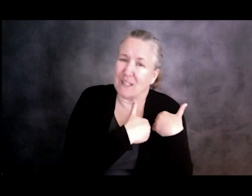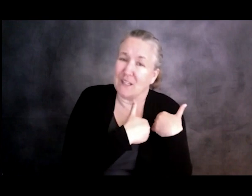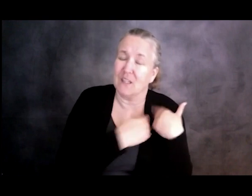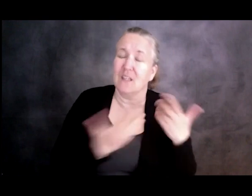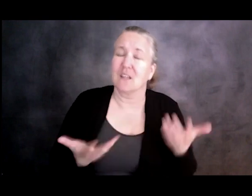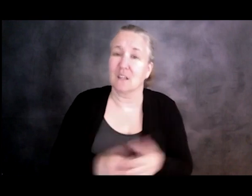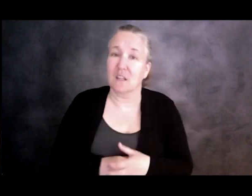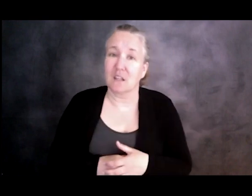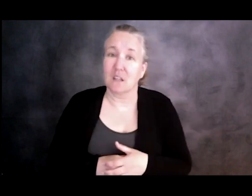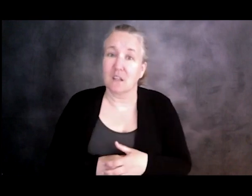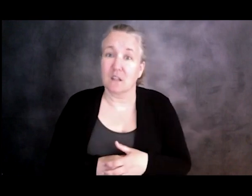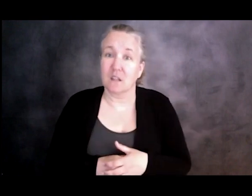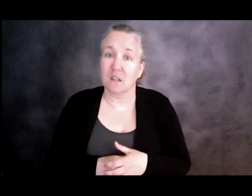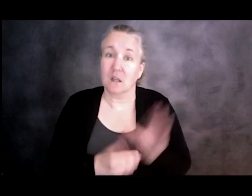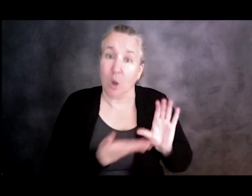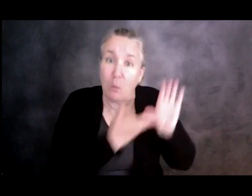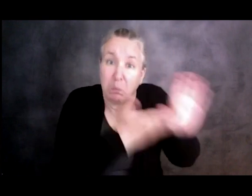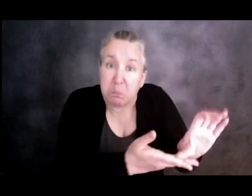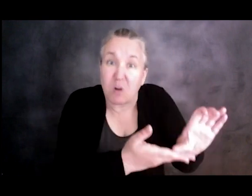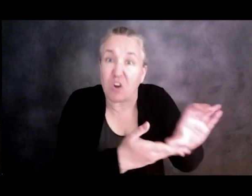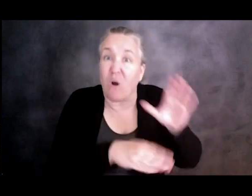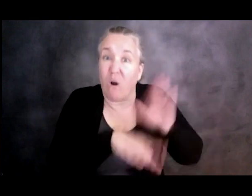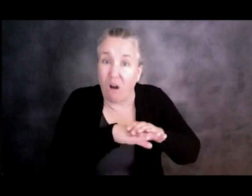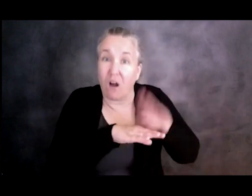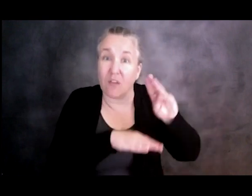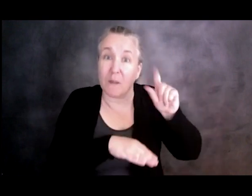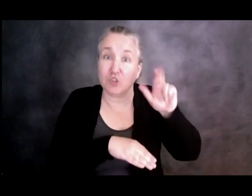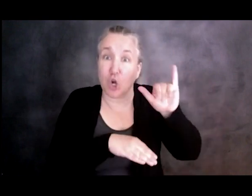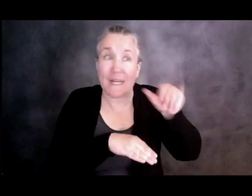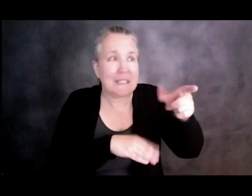upon people of the so-called majority for the most part.